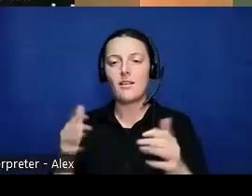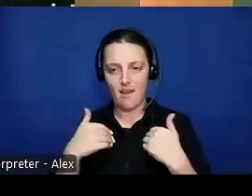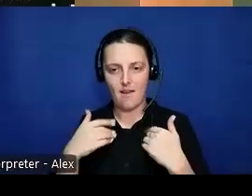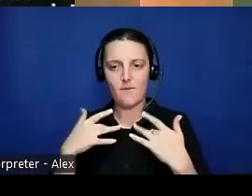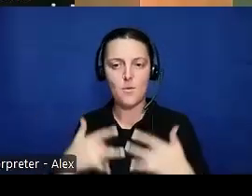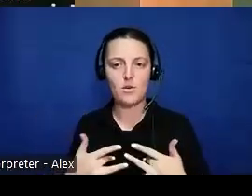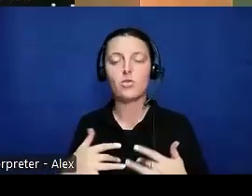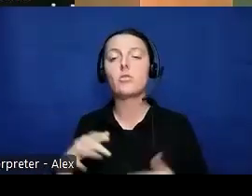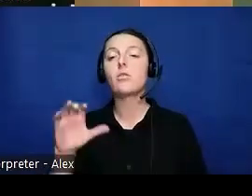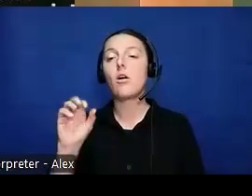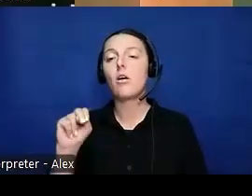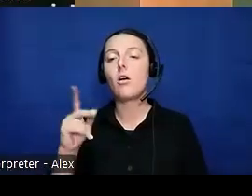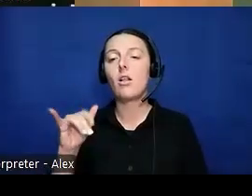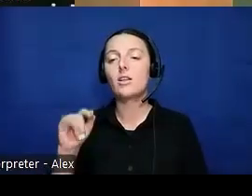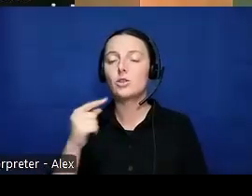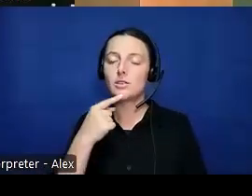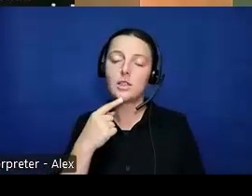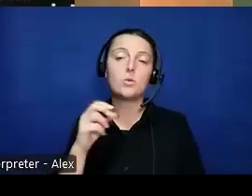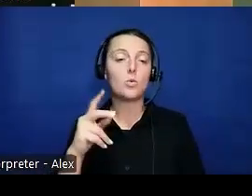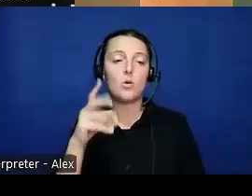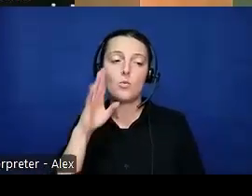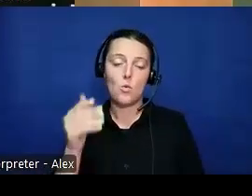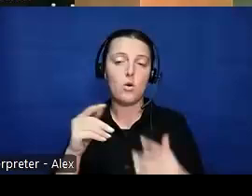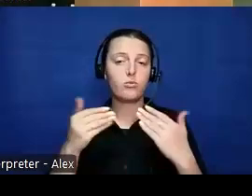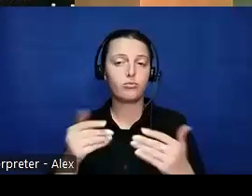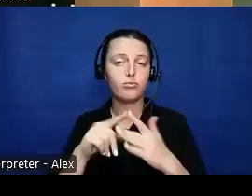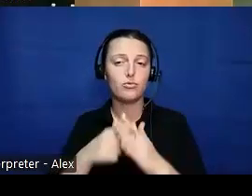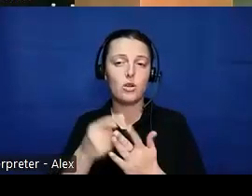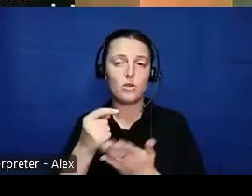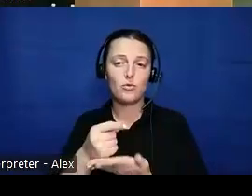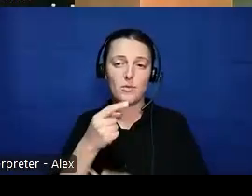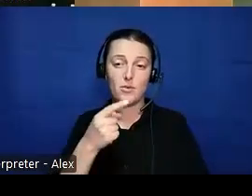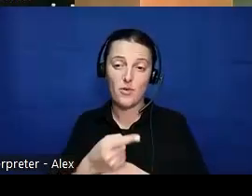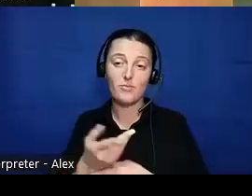we're going to we're going to start some treatment right by the way this would all run in parallel to